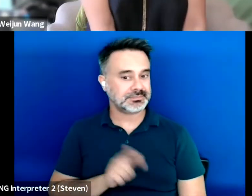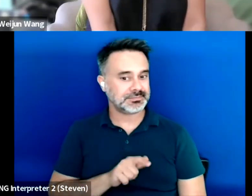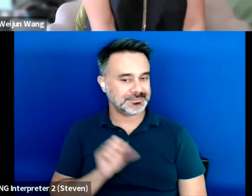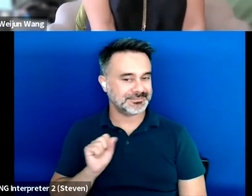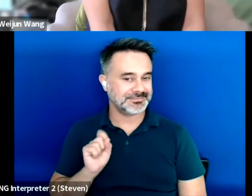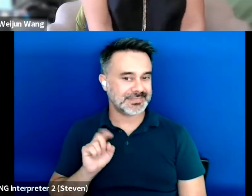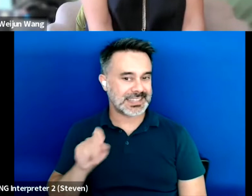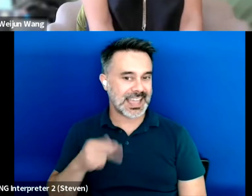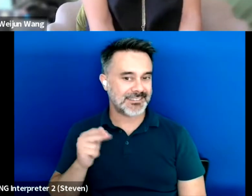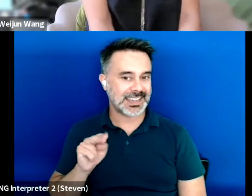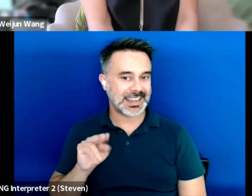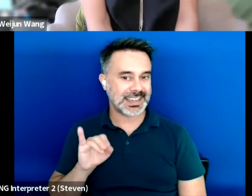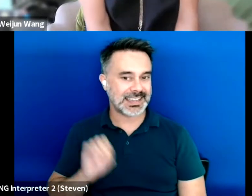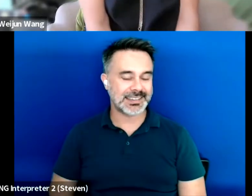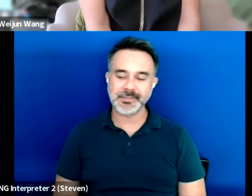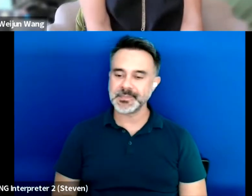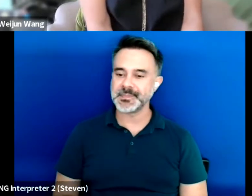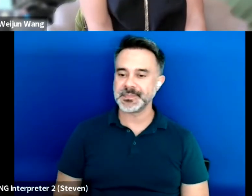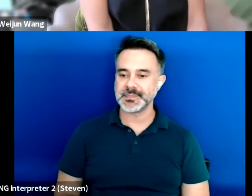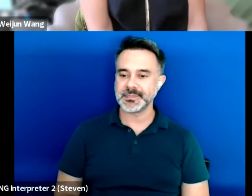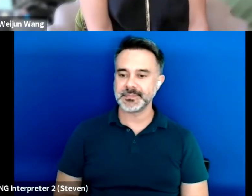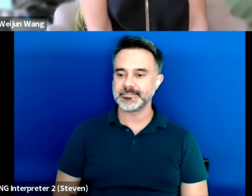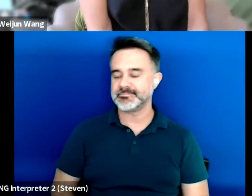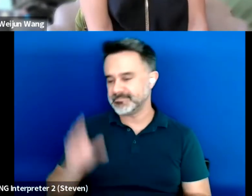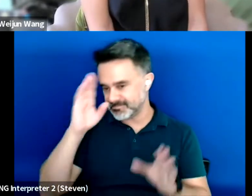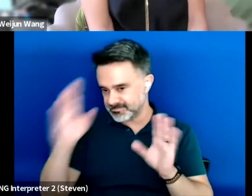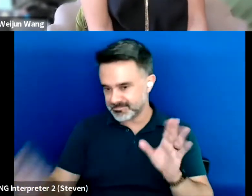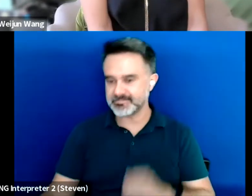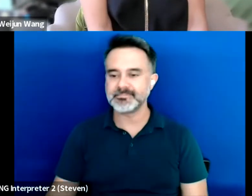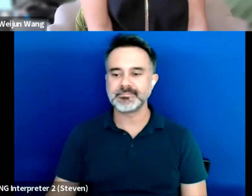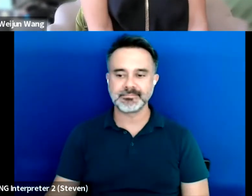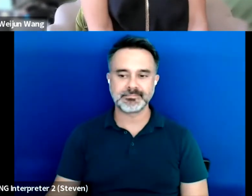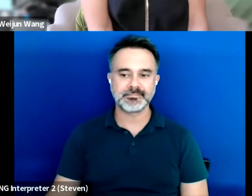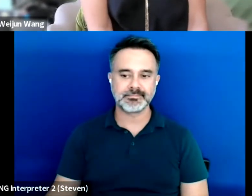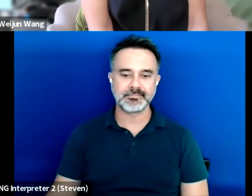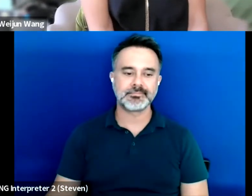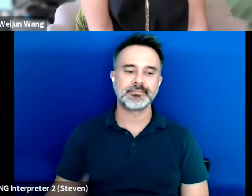of your brilliant books as well, and just to -- to talk.